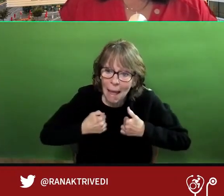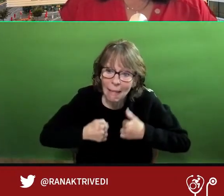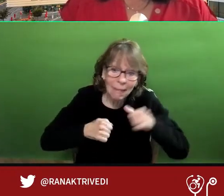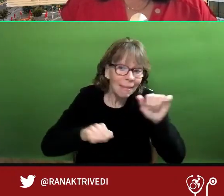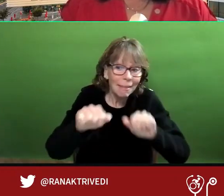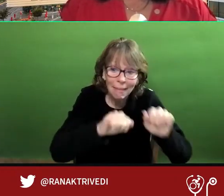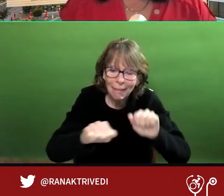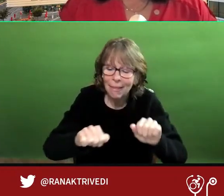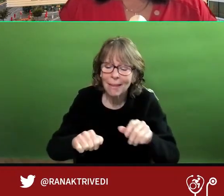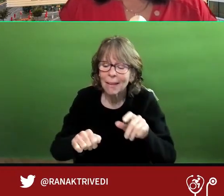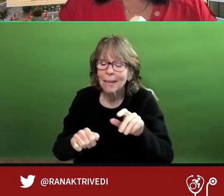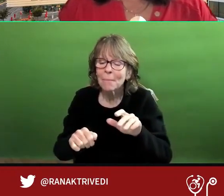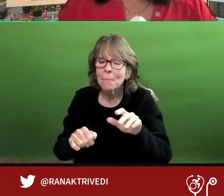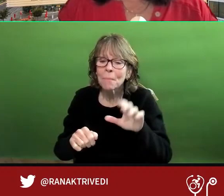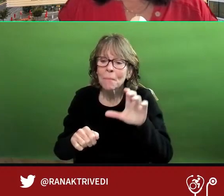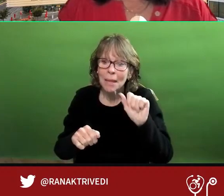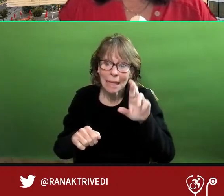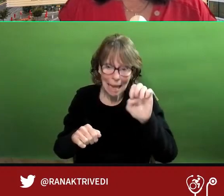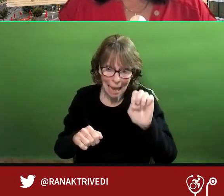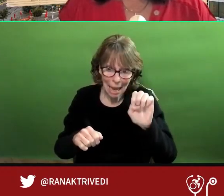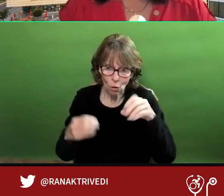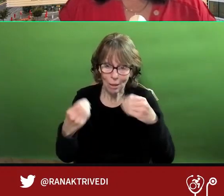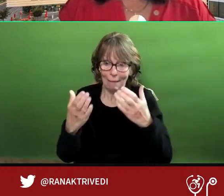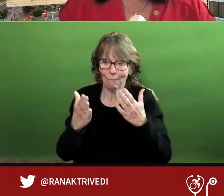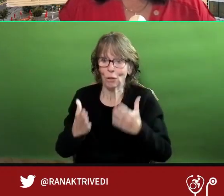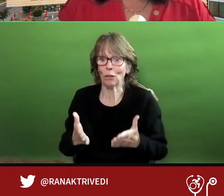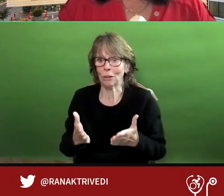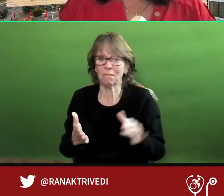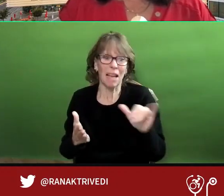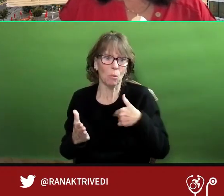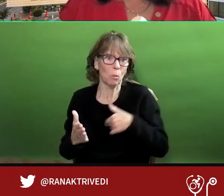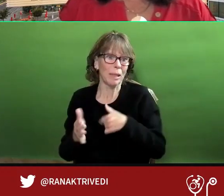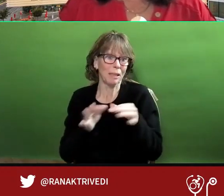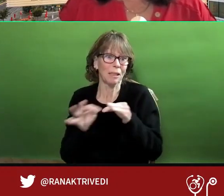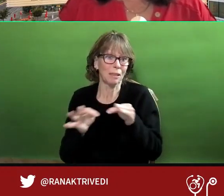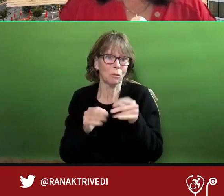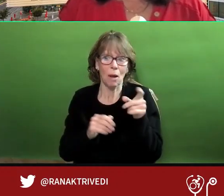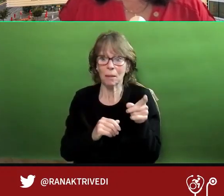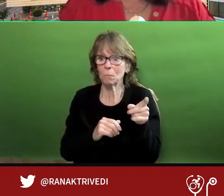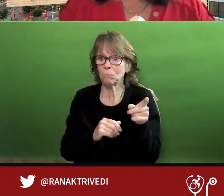Caregivers the way we've talked about that are the way I'm thinking about them or we define